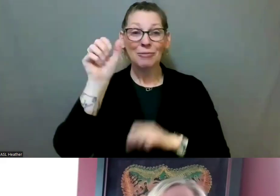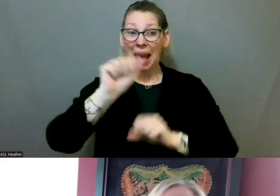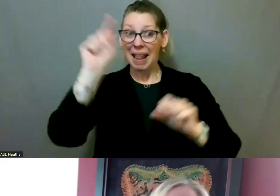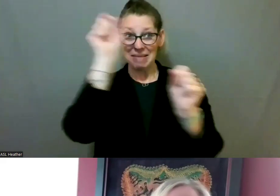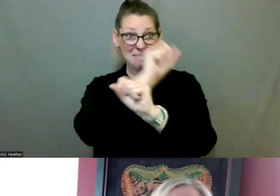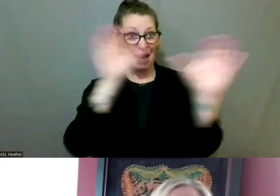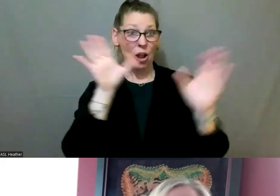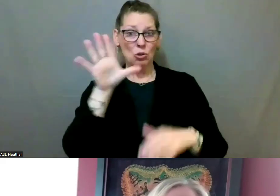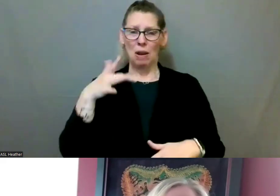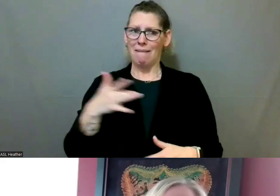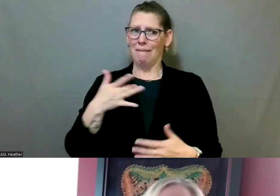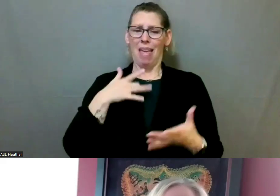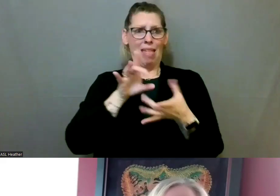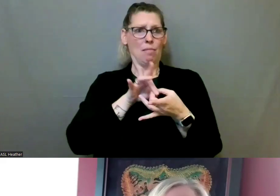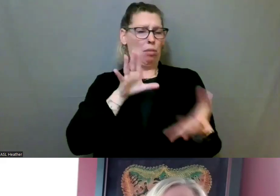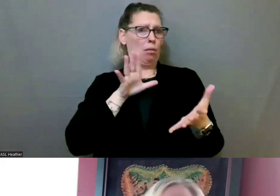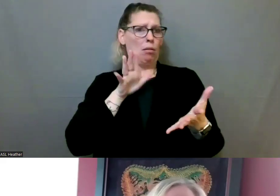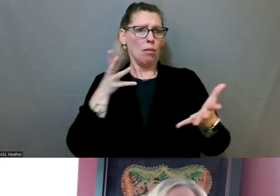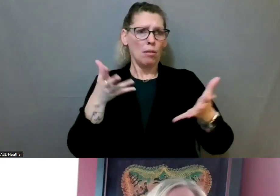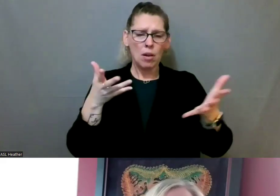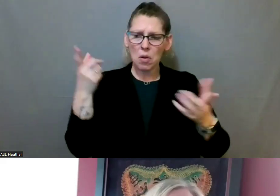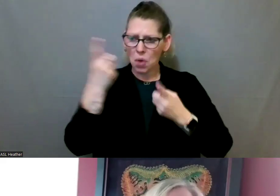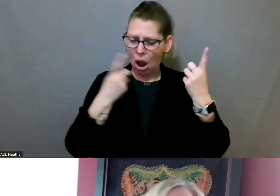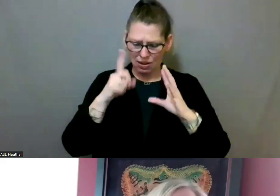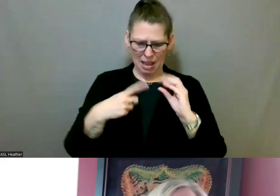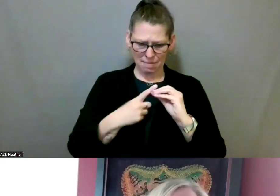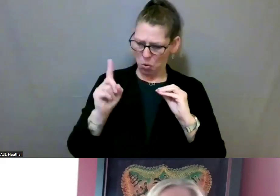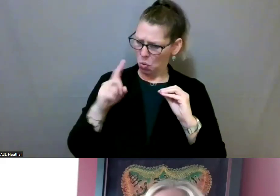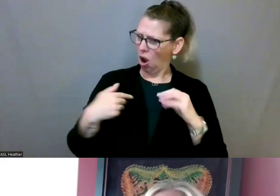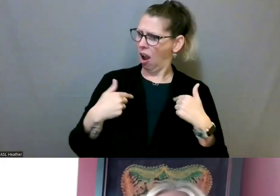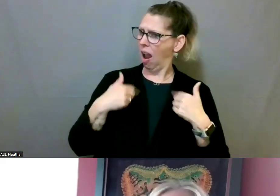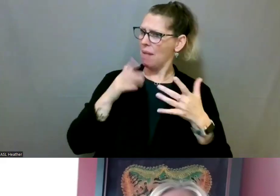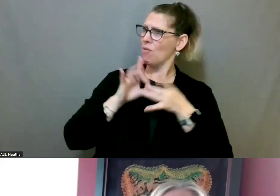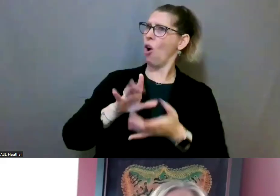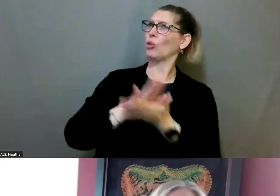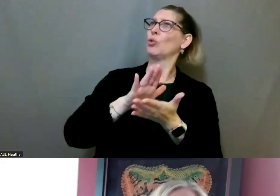feeling disconnected and wondering about your place in the school, particularly if you're a